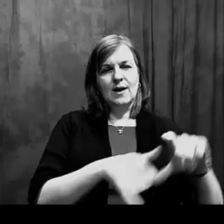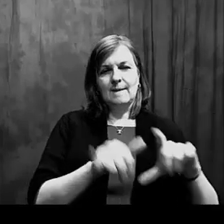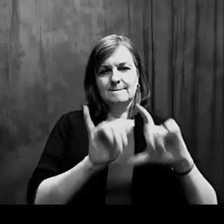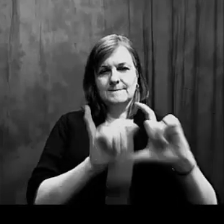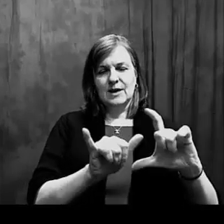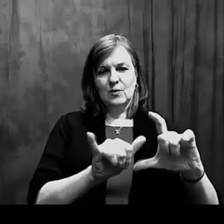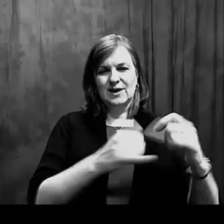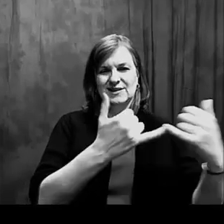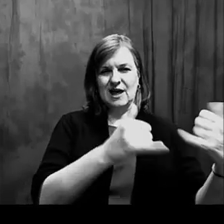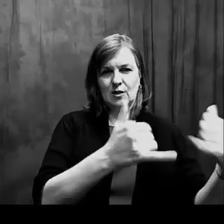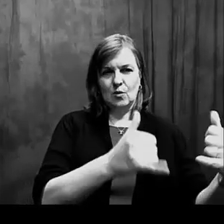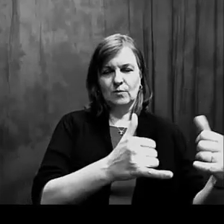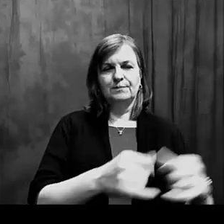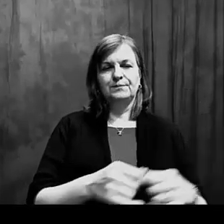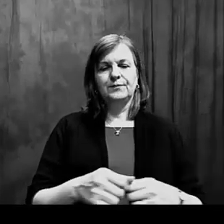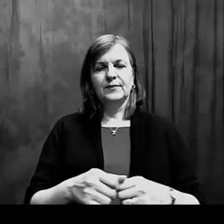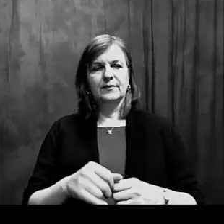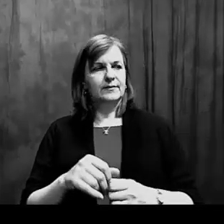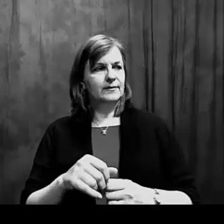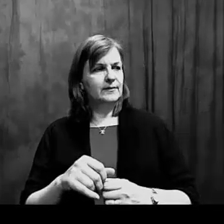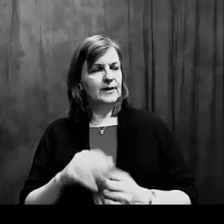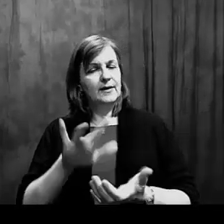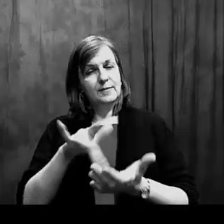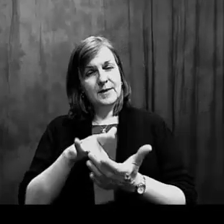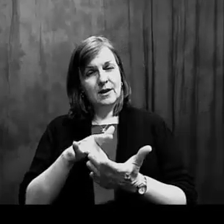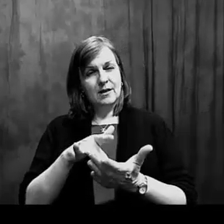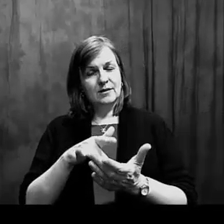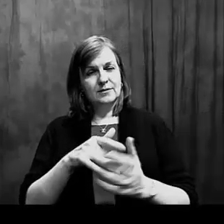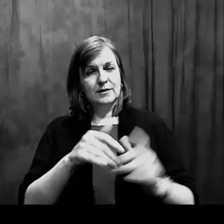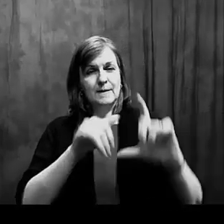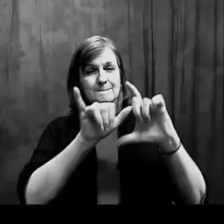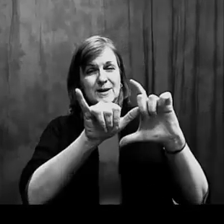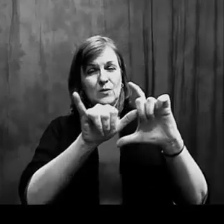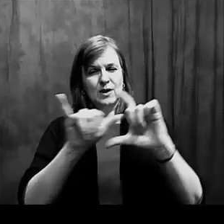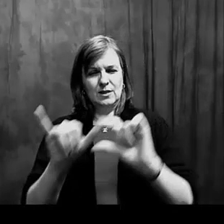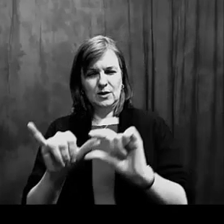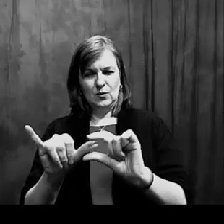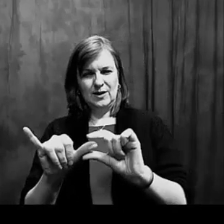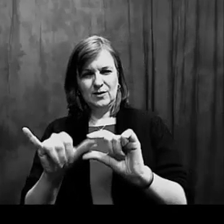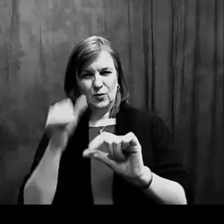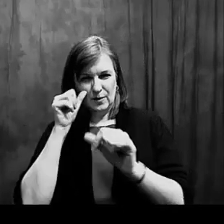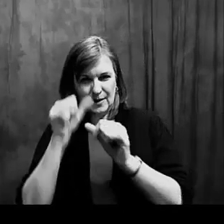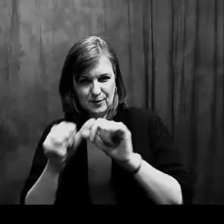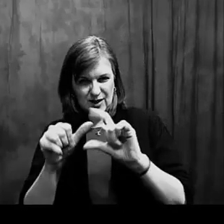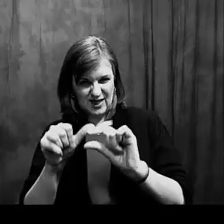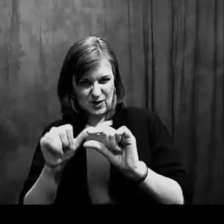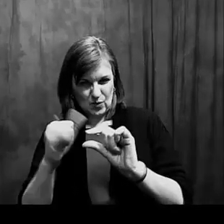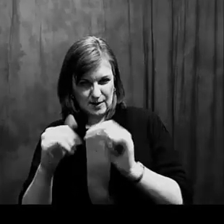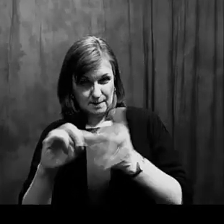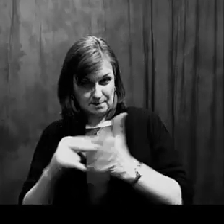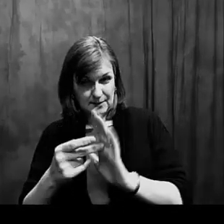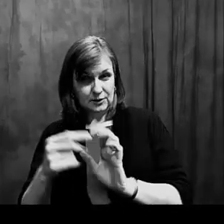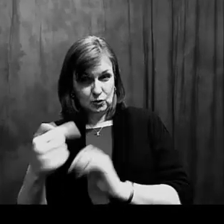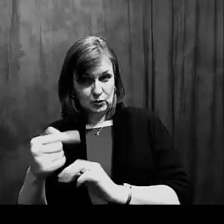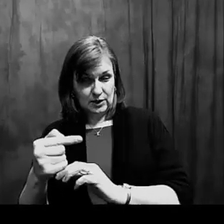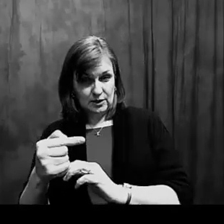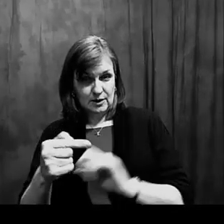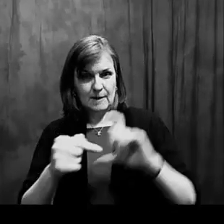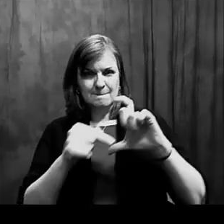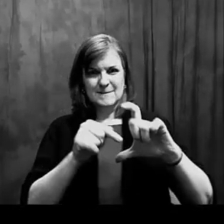showing you those alleles I was indicating before the homozygousdominant trait says you're inheriting a big "Y"